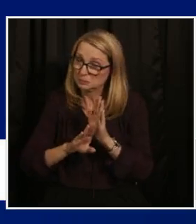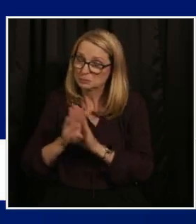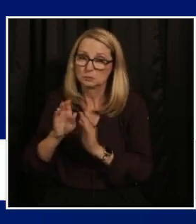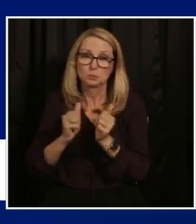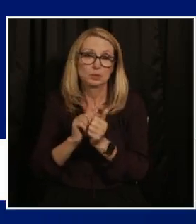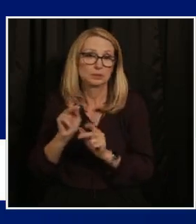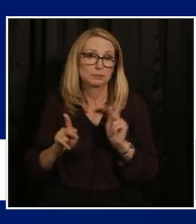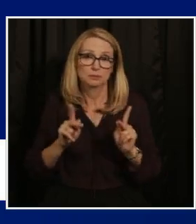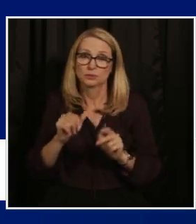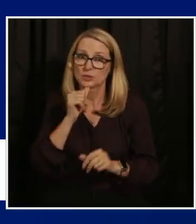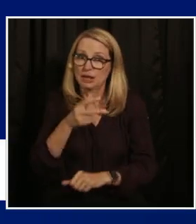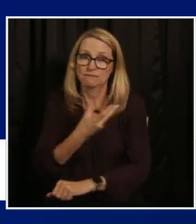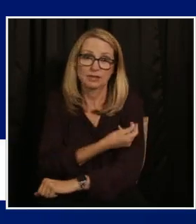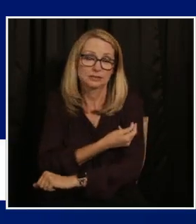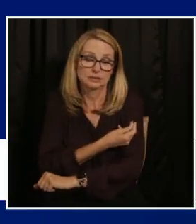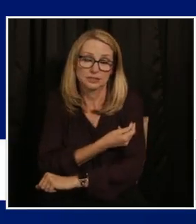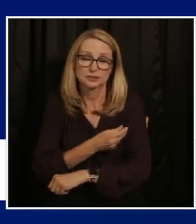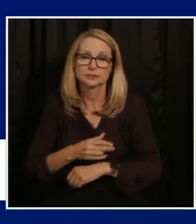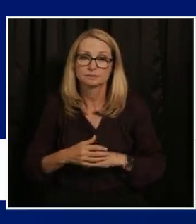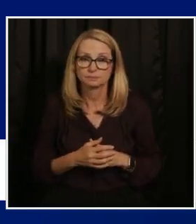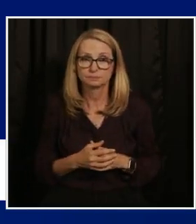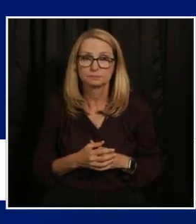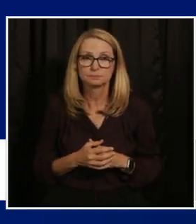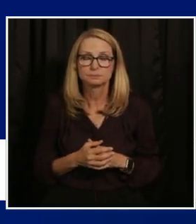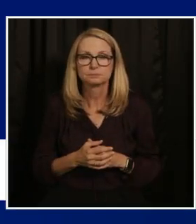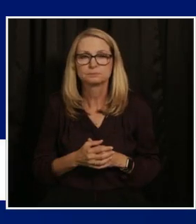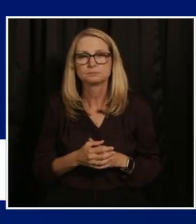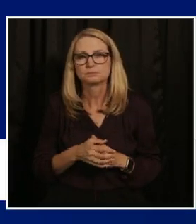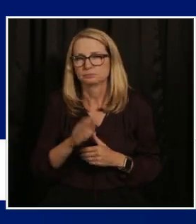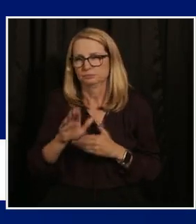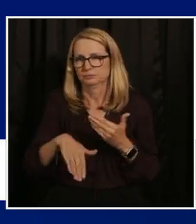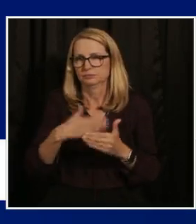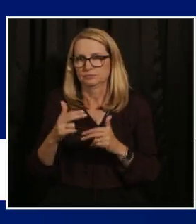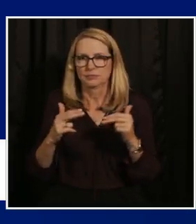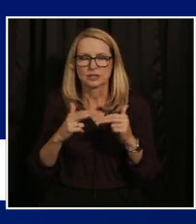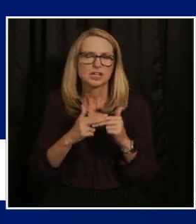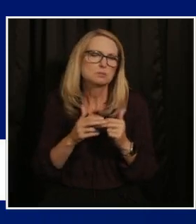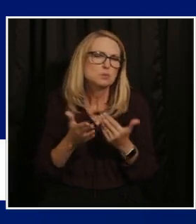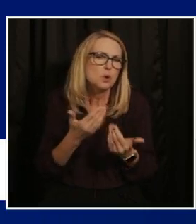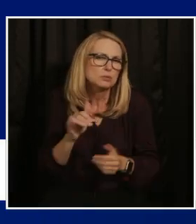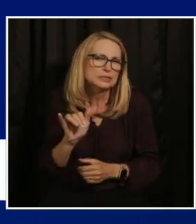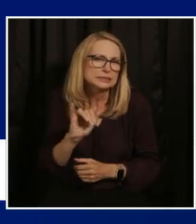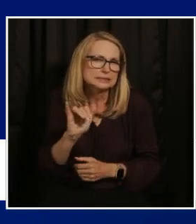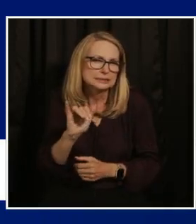next slide please slides show similar data but comparing deaths in colorado to the rest of the